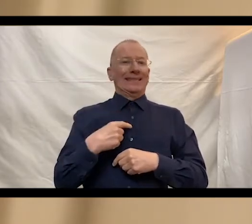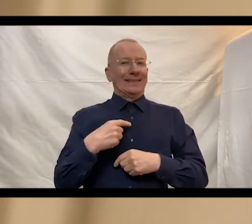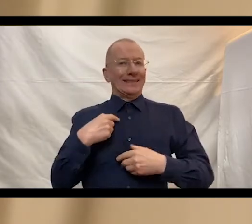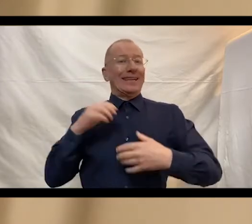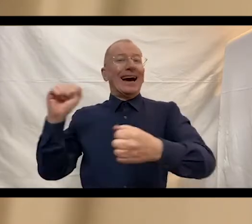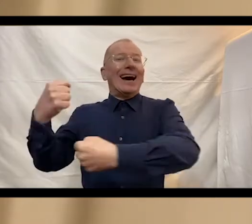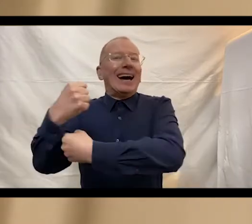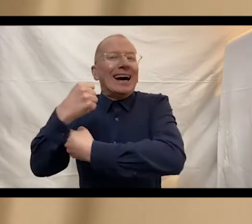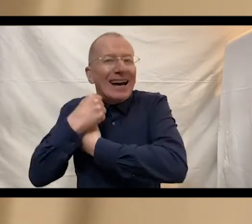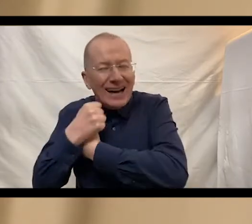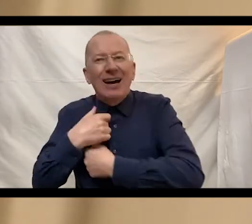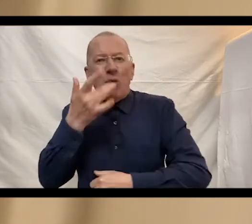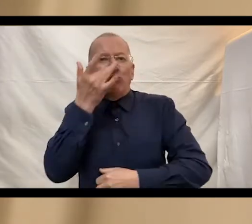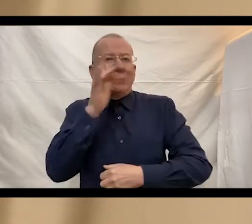I gave her a hug and pretended to be surprised.